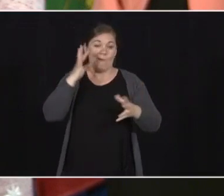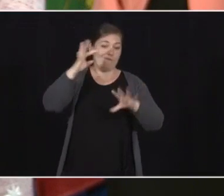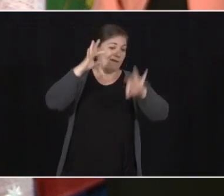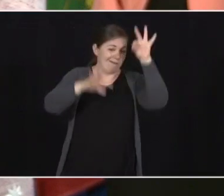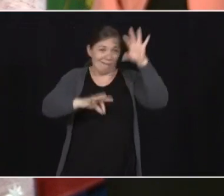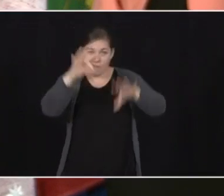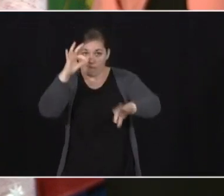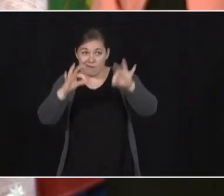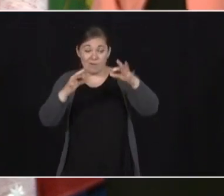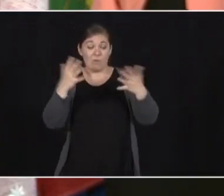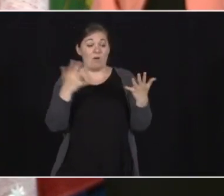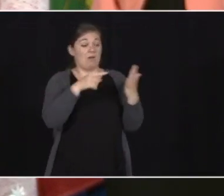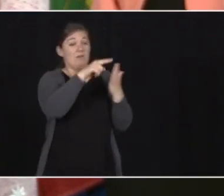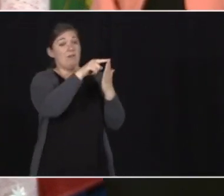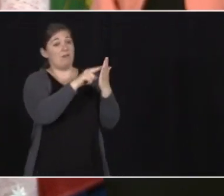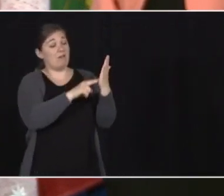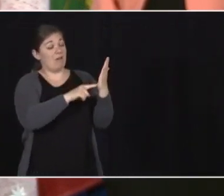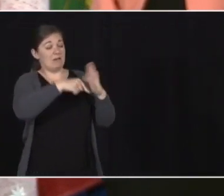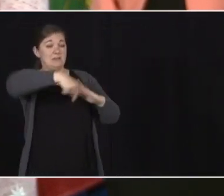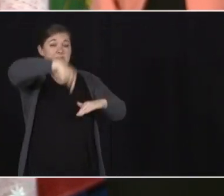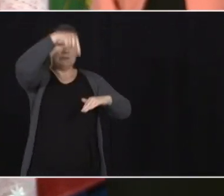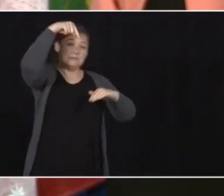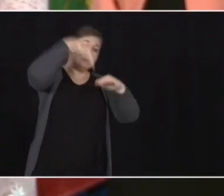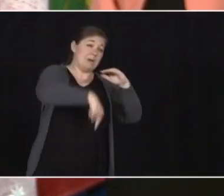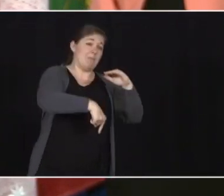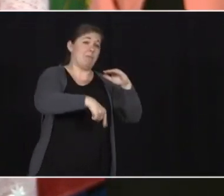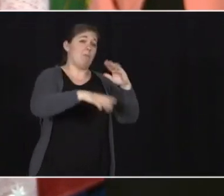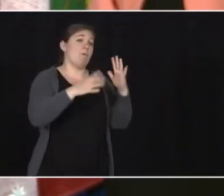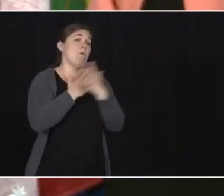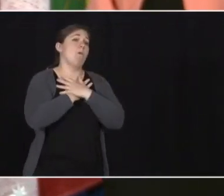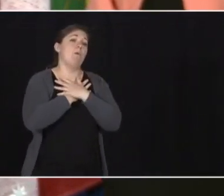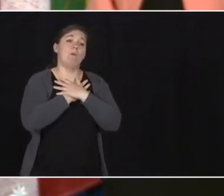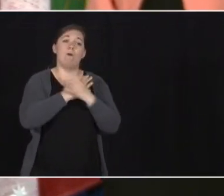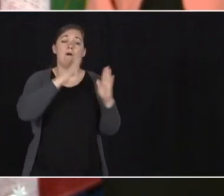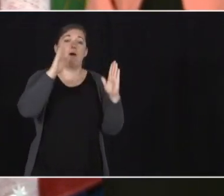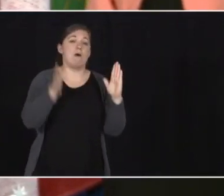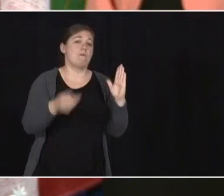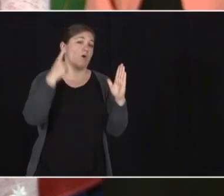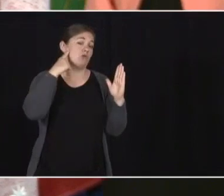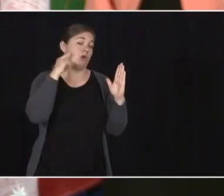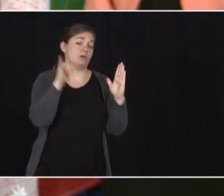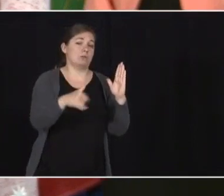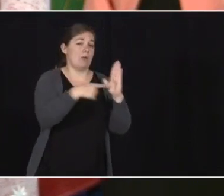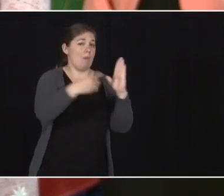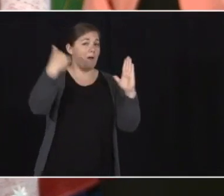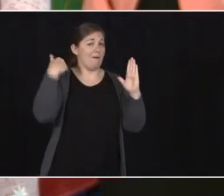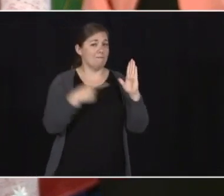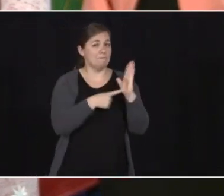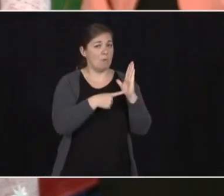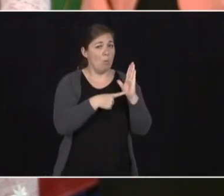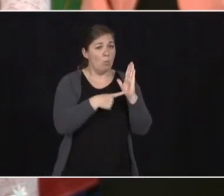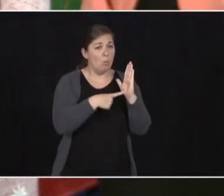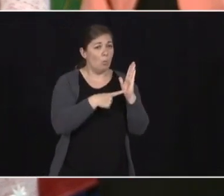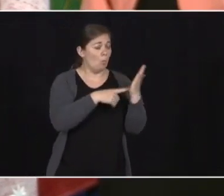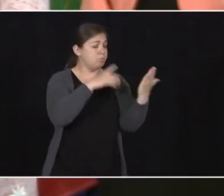into the weeds and details that I saw in this report, never in a million years did I think it would go to that extent.